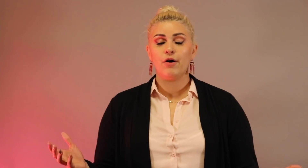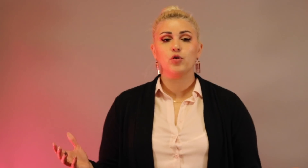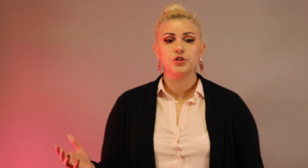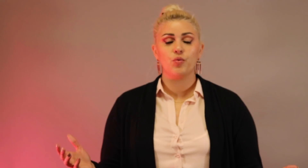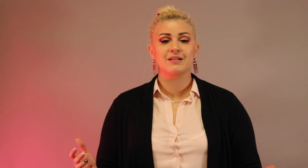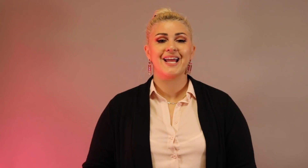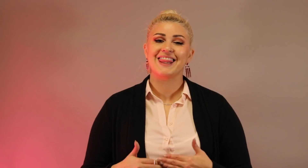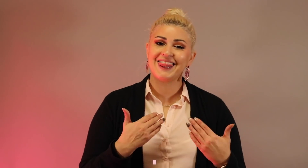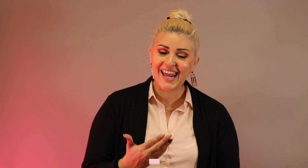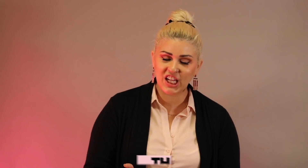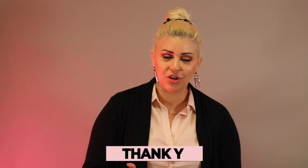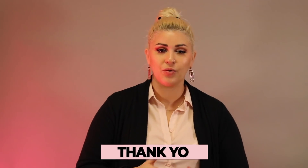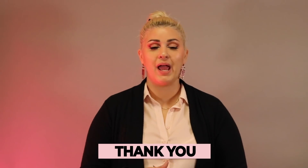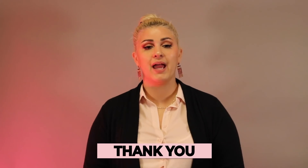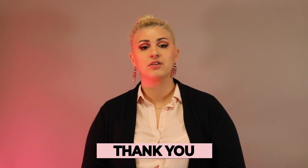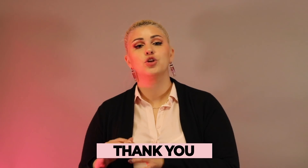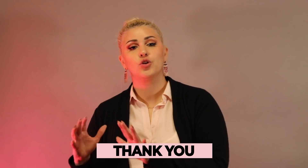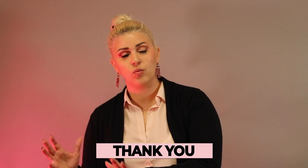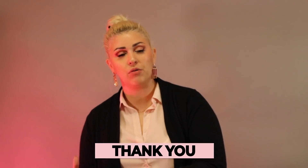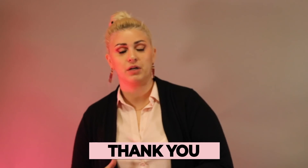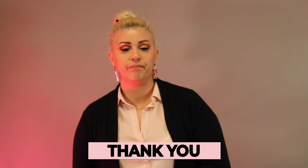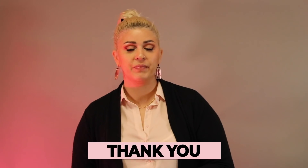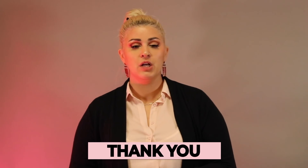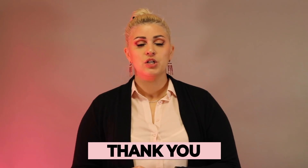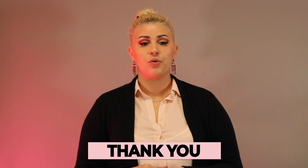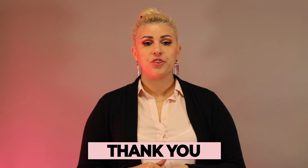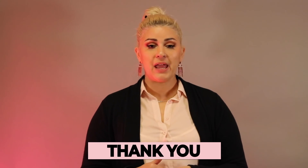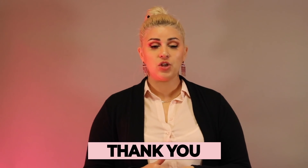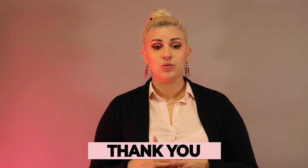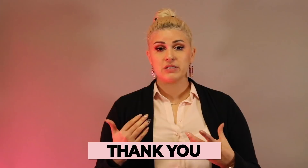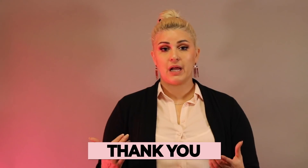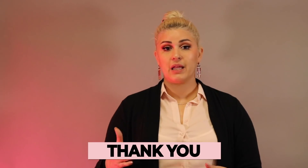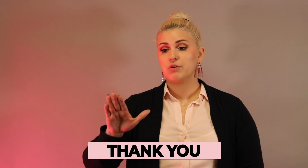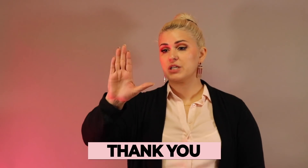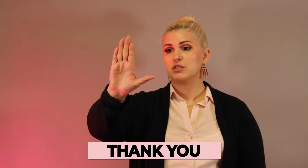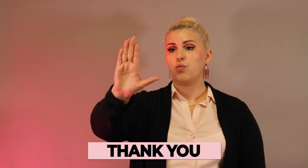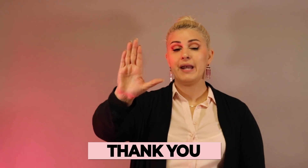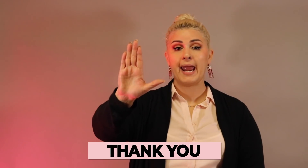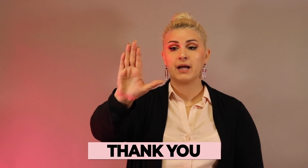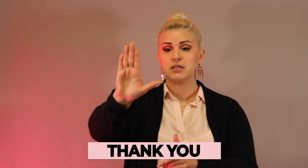Now of course you want to say, thank you and you're welcome. So thank you in sign language is one hand,